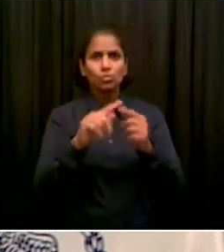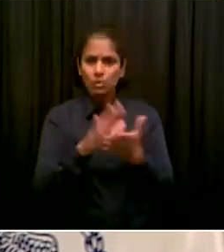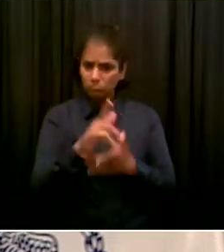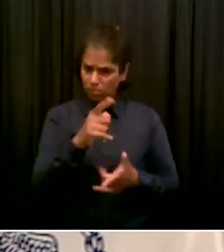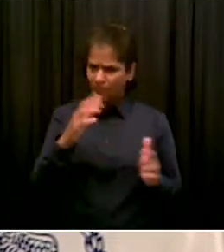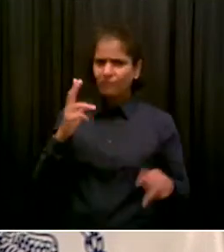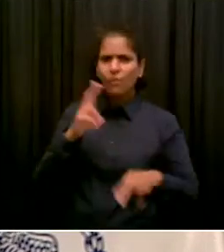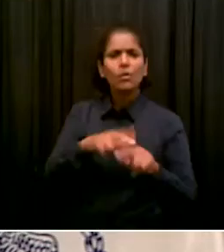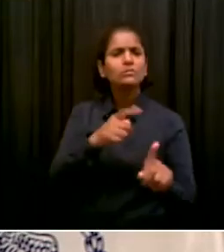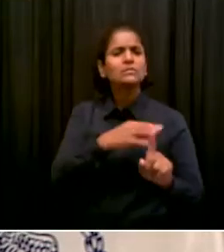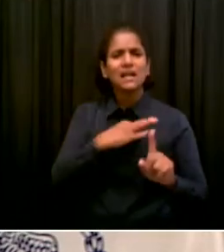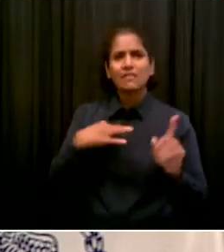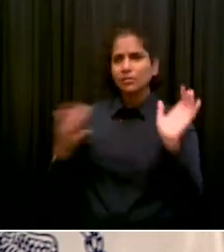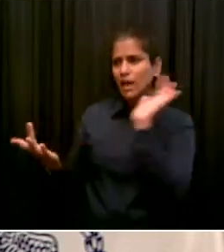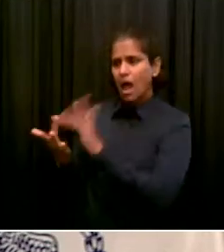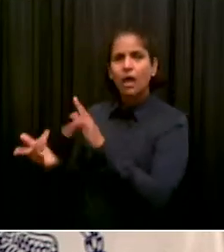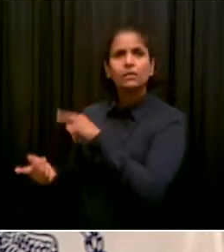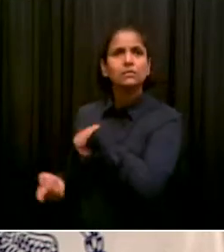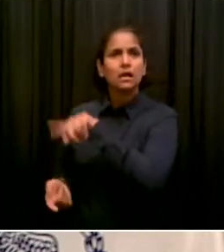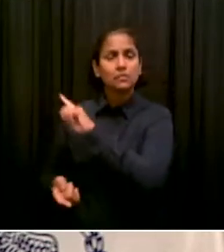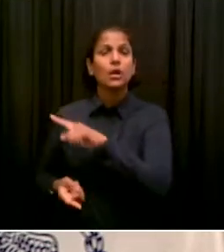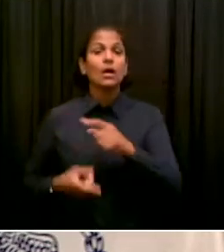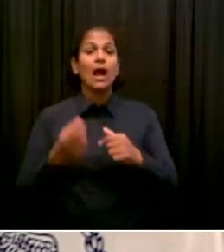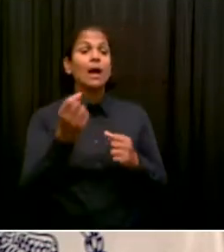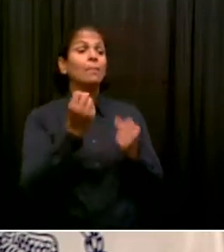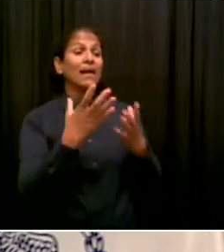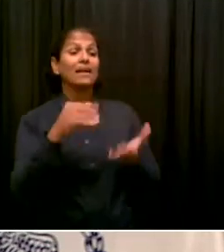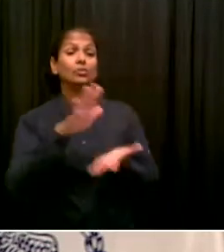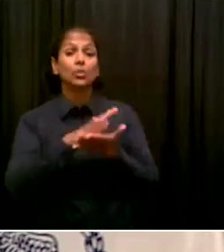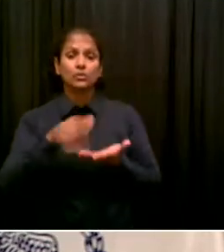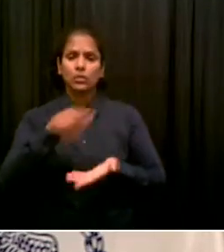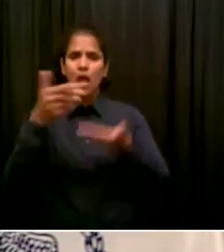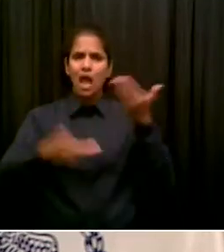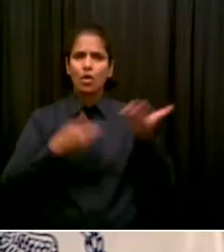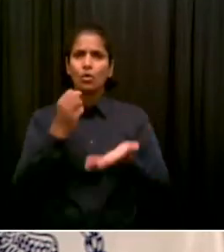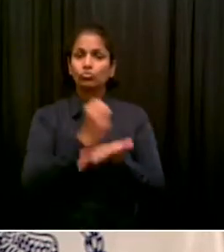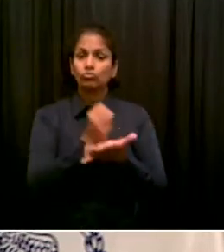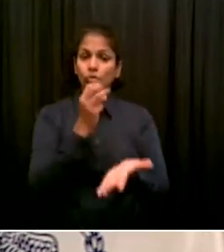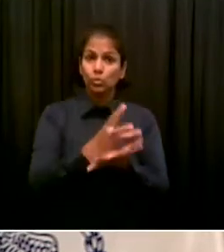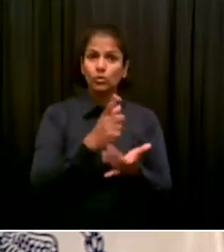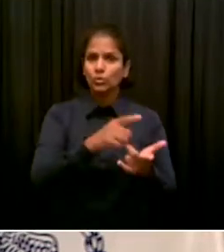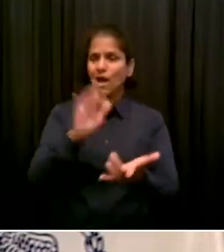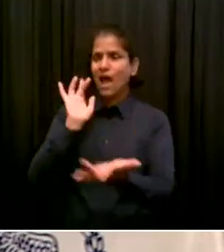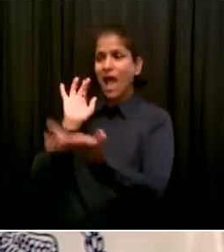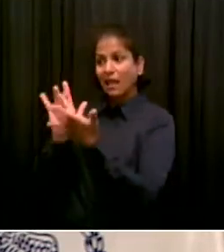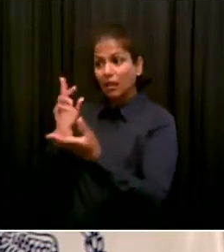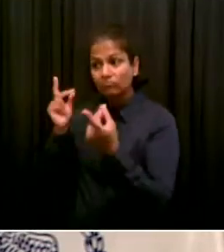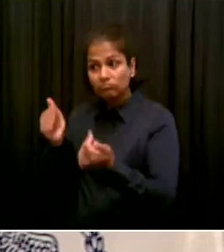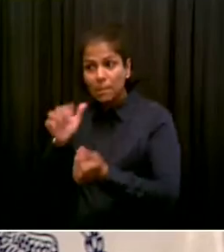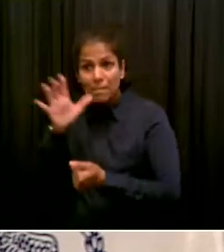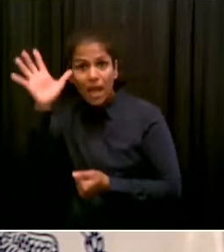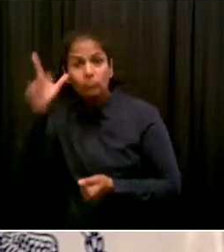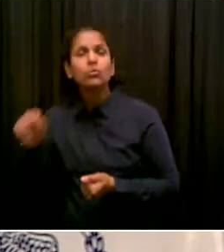NOT SHOW UP. I WANT TO KNOW MORE SECPIFICS